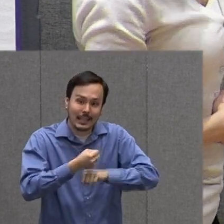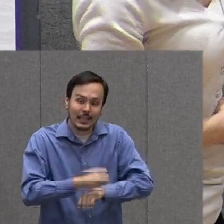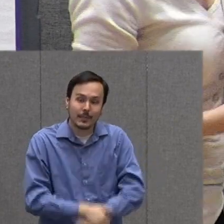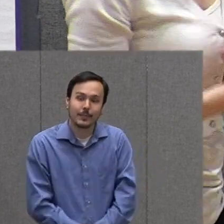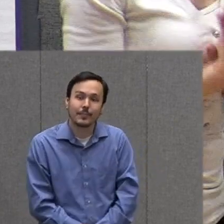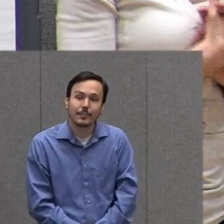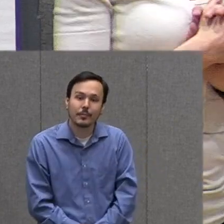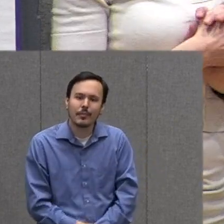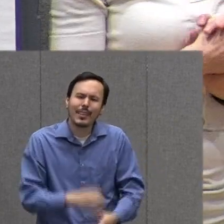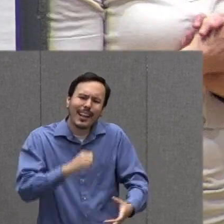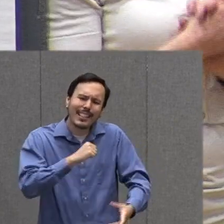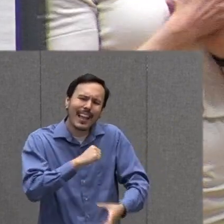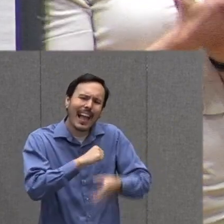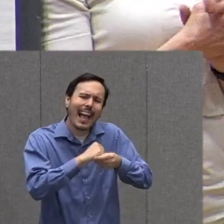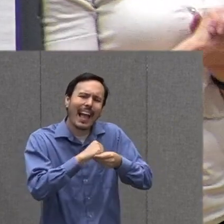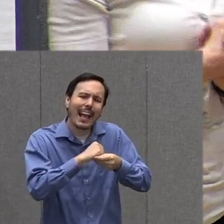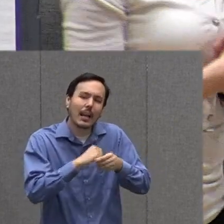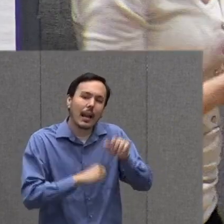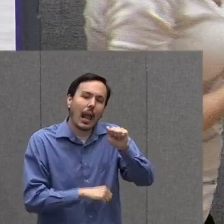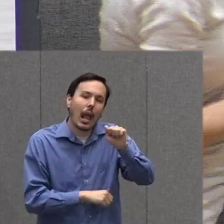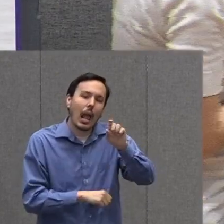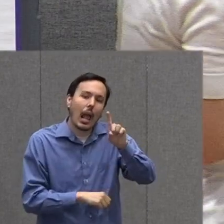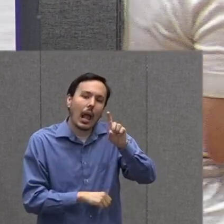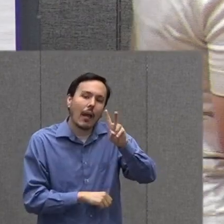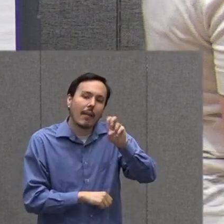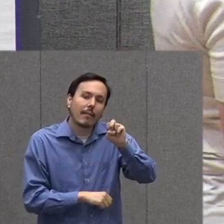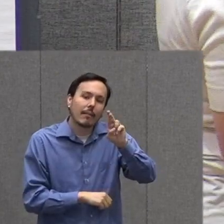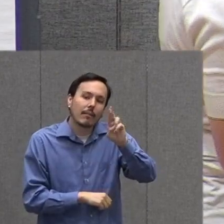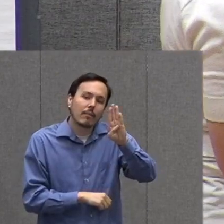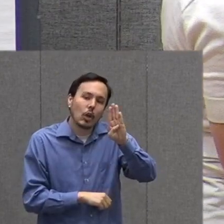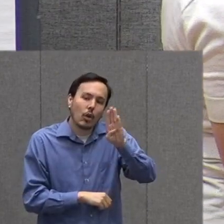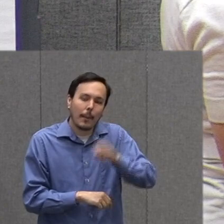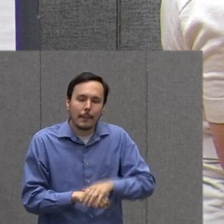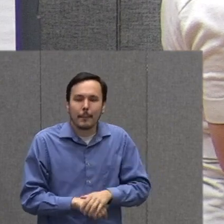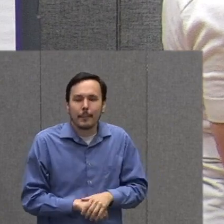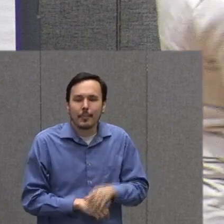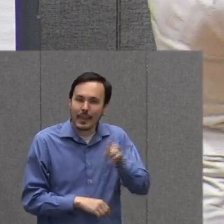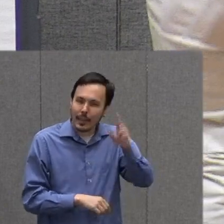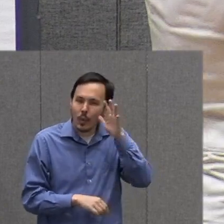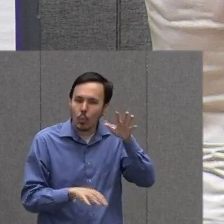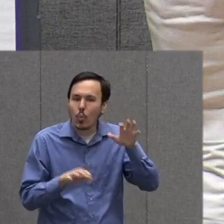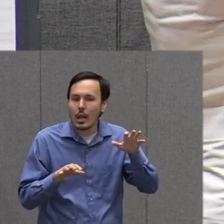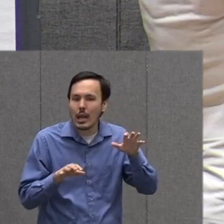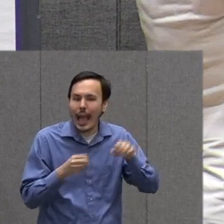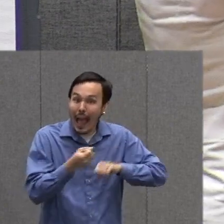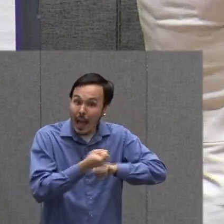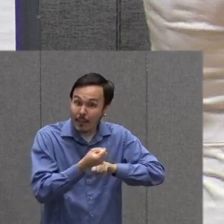Let's add in an adverb. They will advocate thoughtfully.